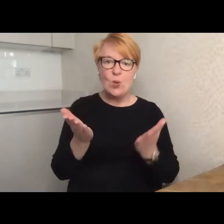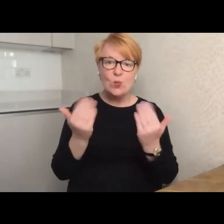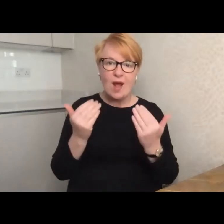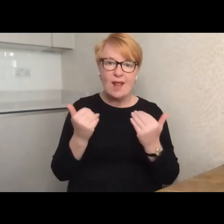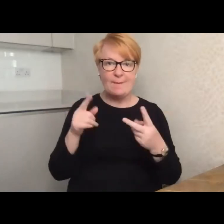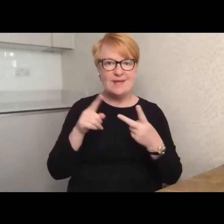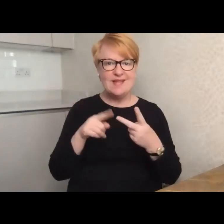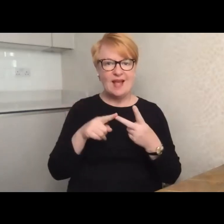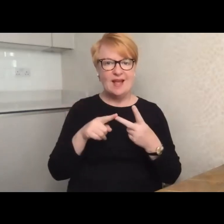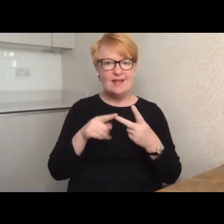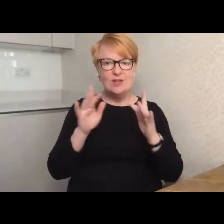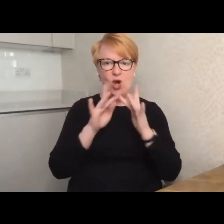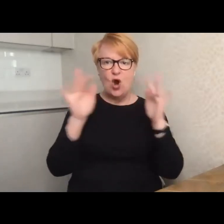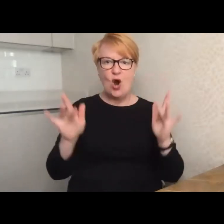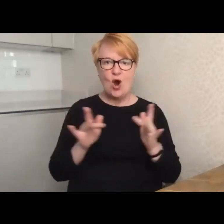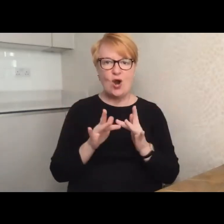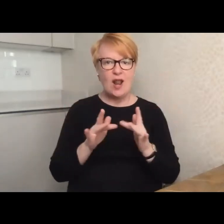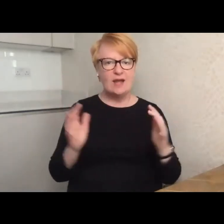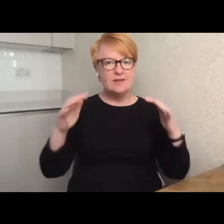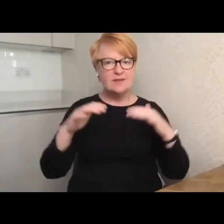How can socially engaged practice inspire structural change?